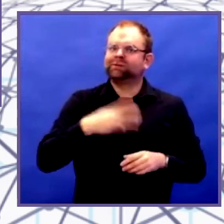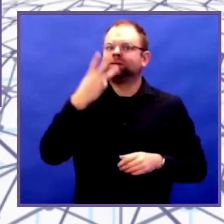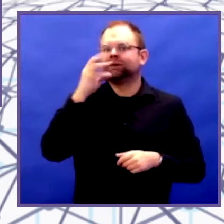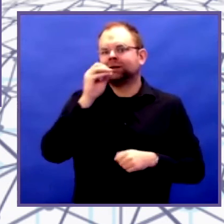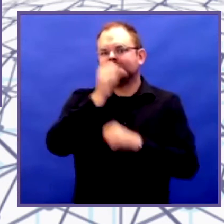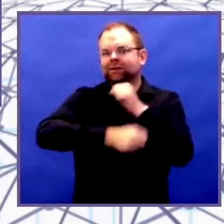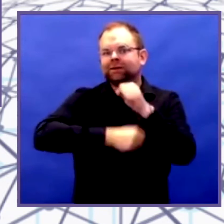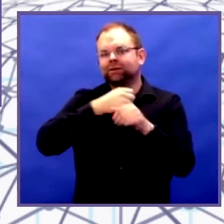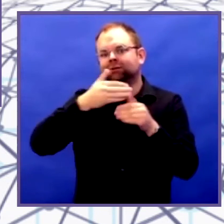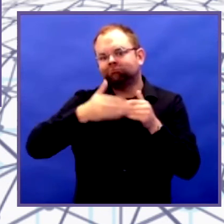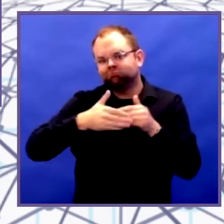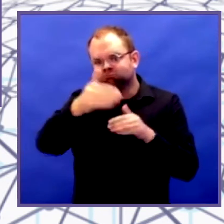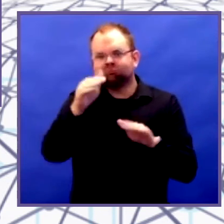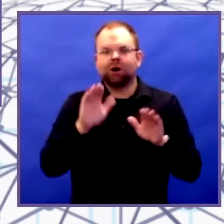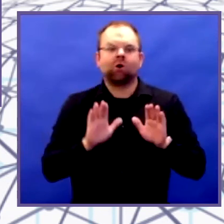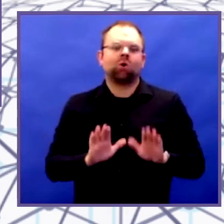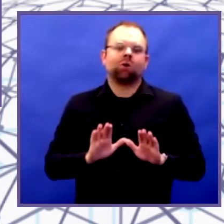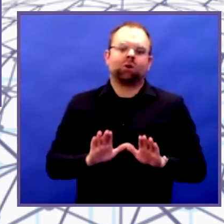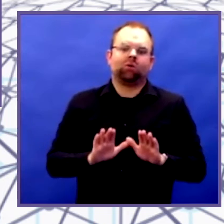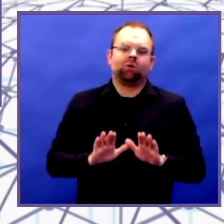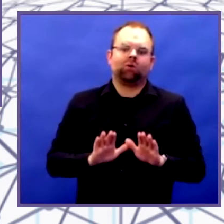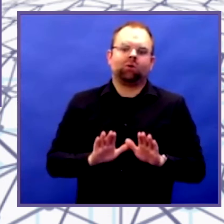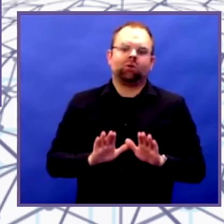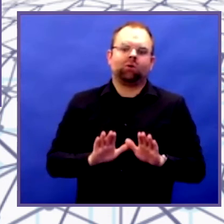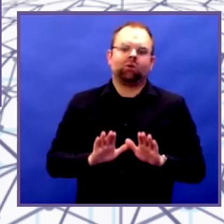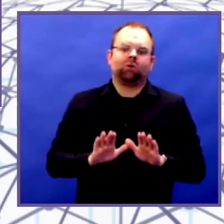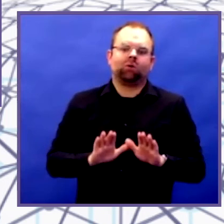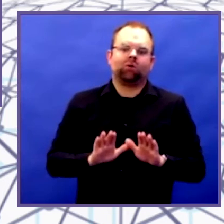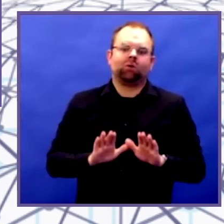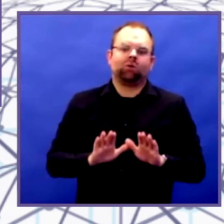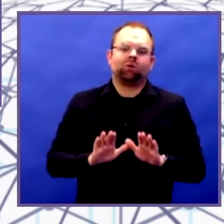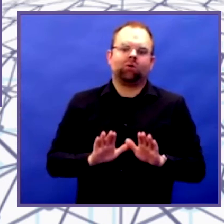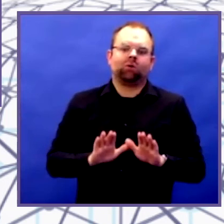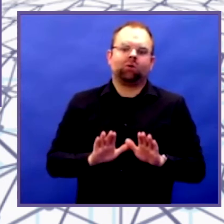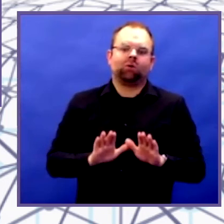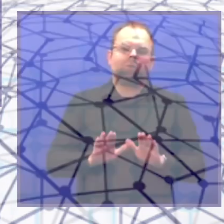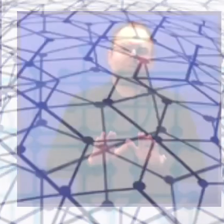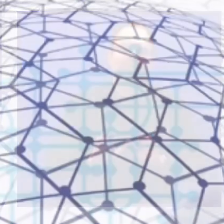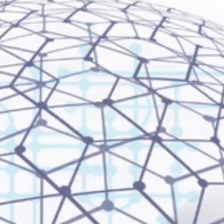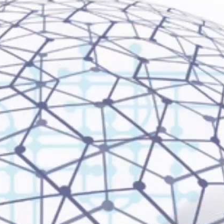Thank you so much, Kylie, for that fantastic contribution.